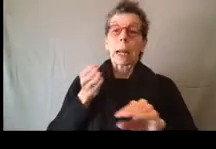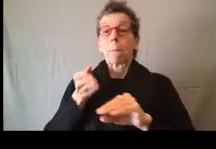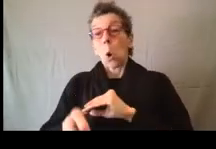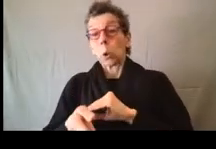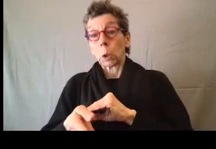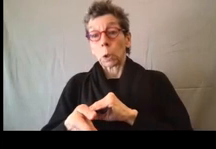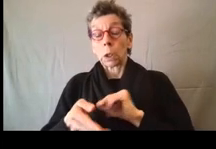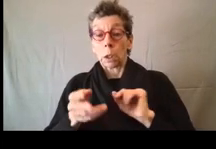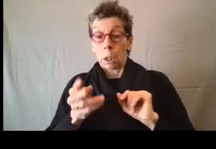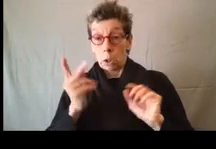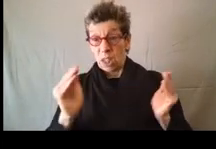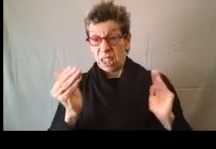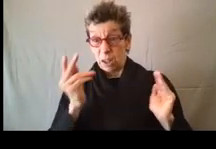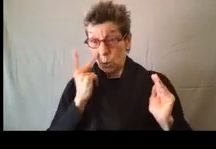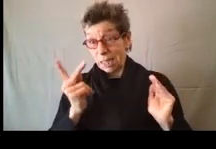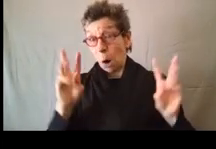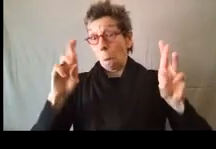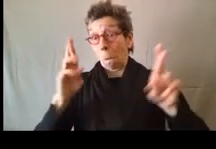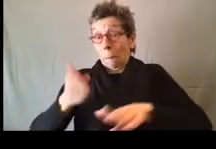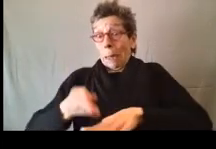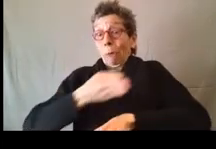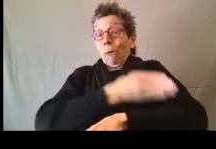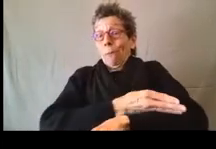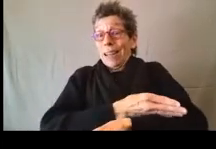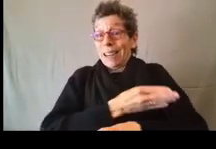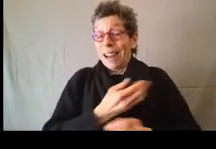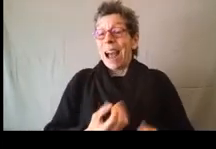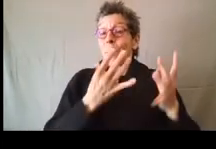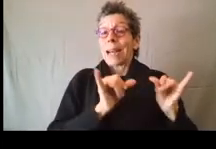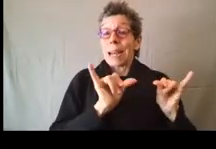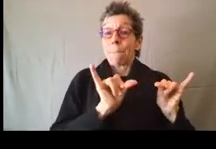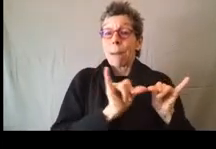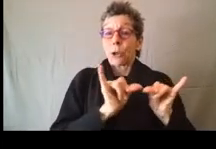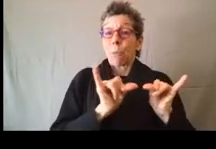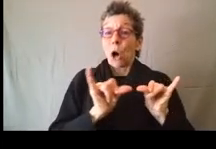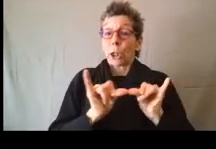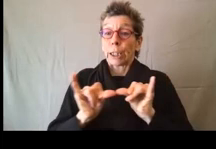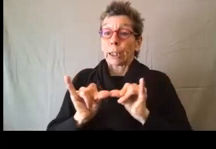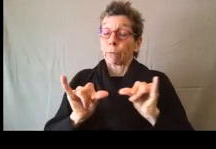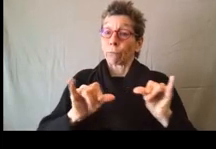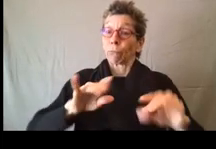that we would see an improvement in the number of benchmarks being addressed and addressed